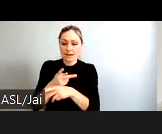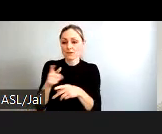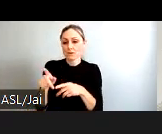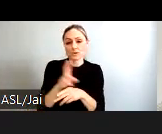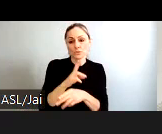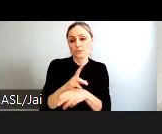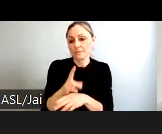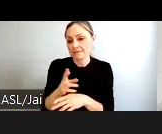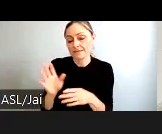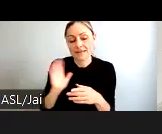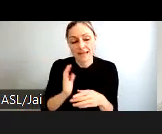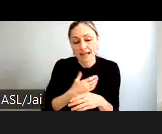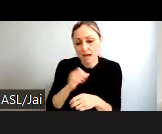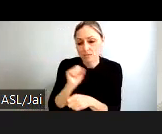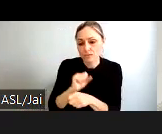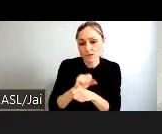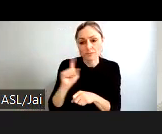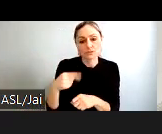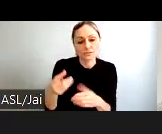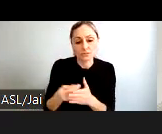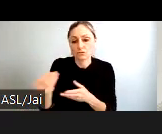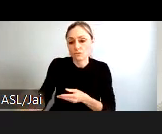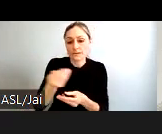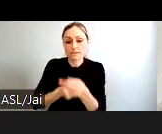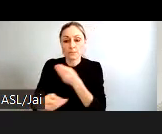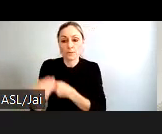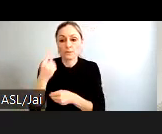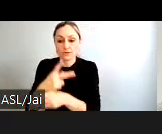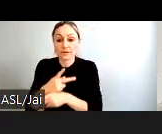Our job is to reimburse for care. As long as we receive the Bill,